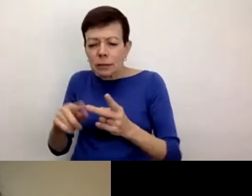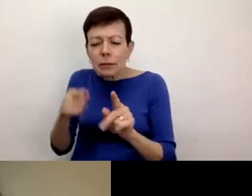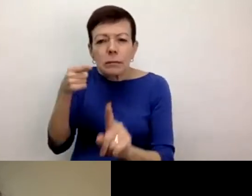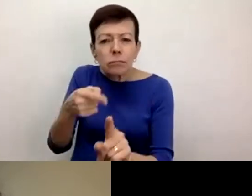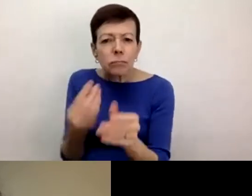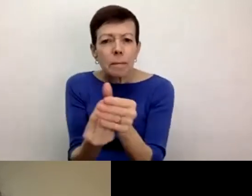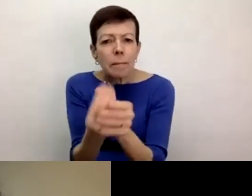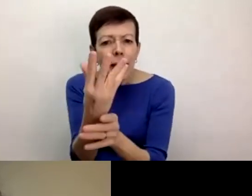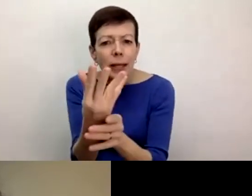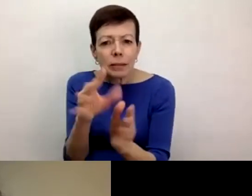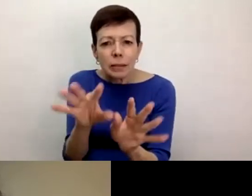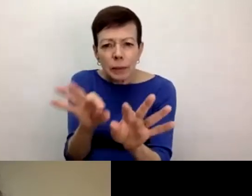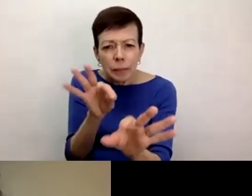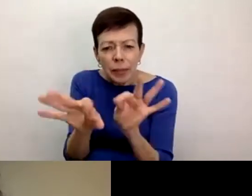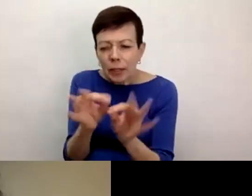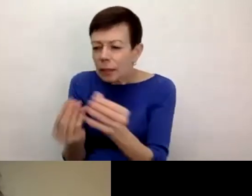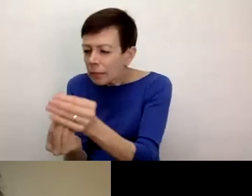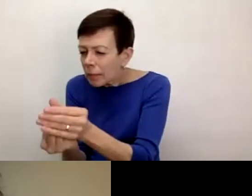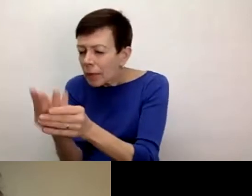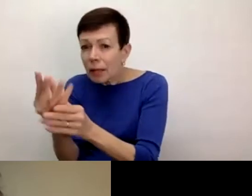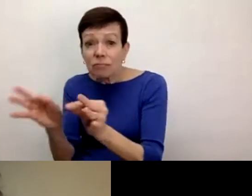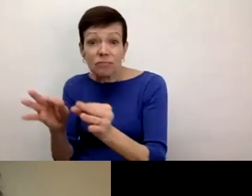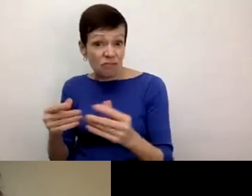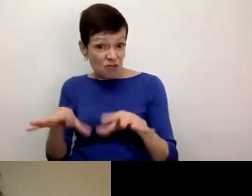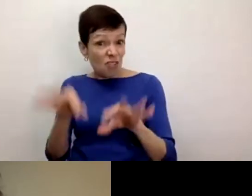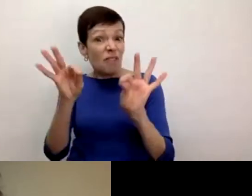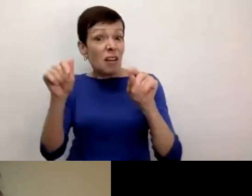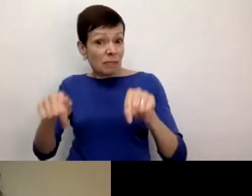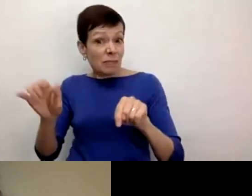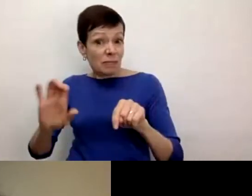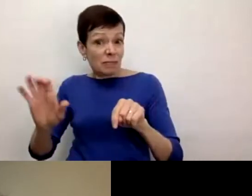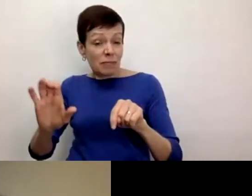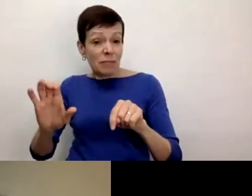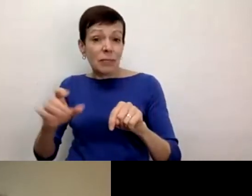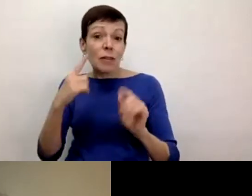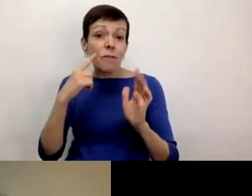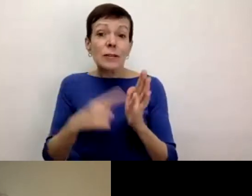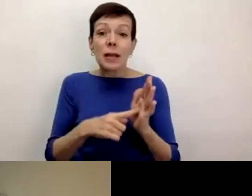plants that you can find here even within the city and in spaces like Nose Hill or Fish